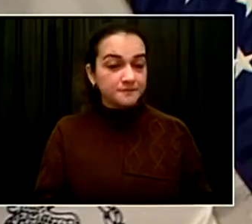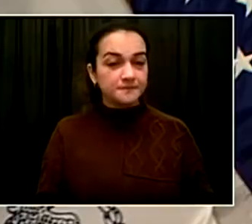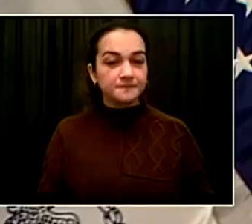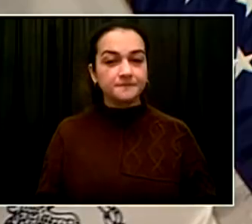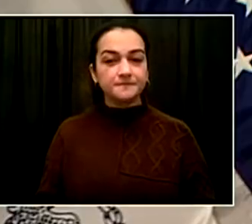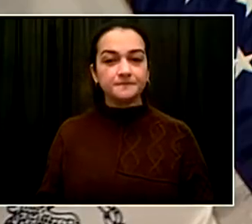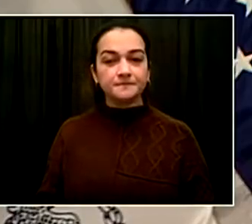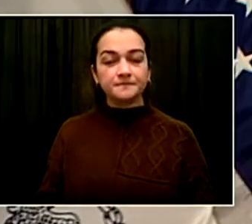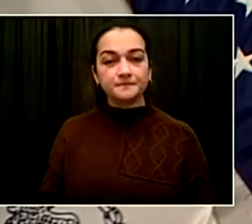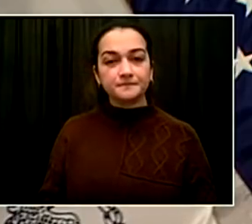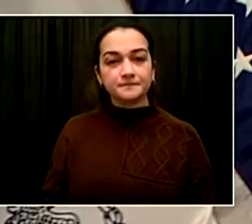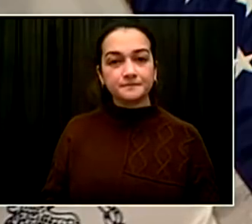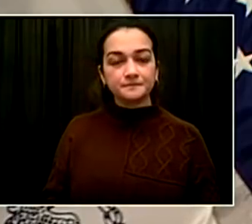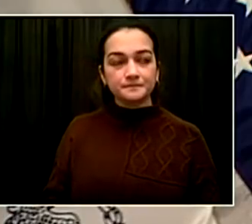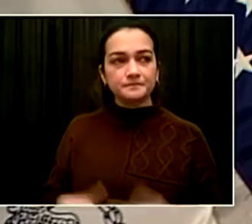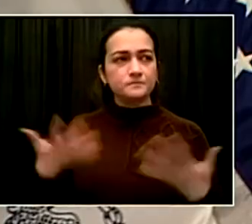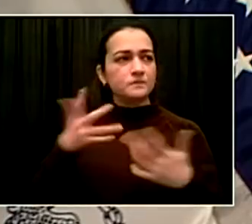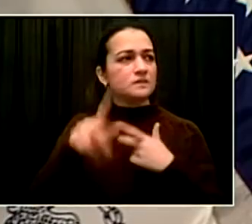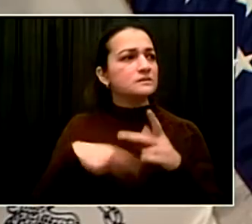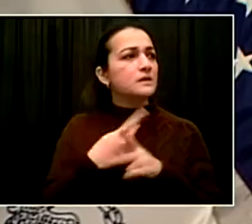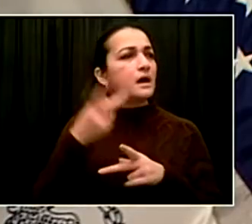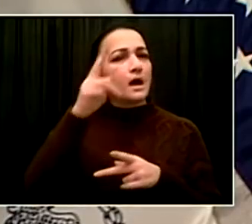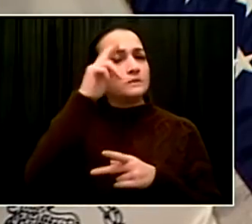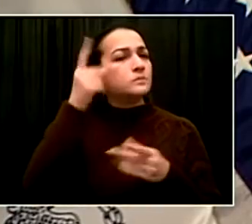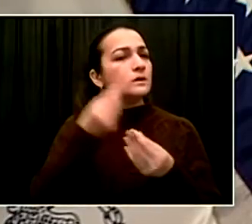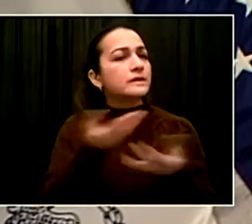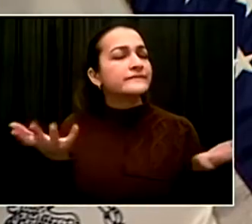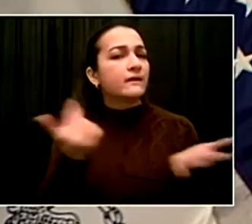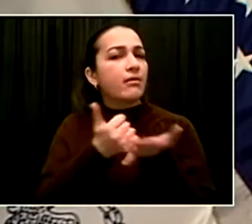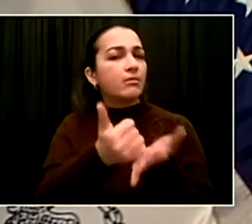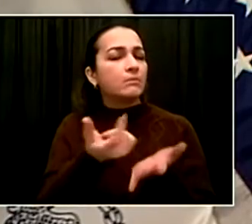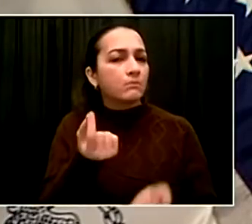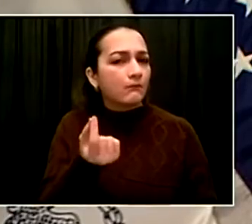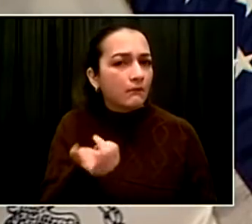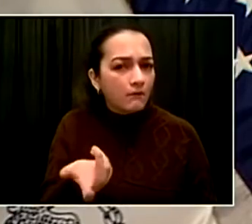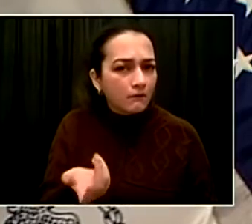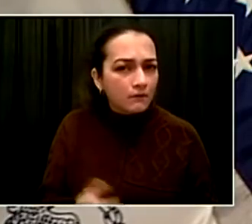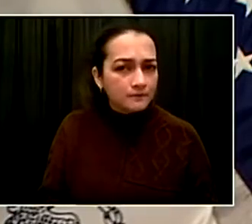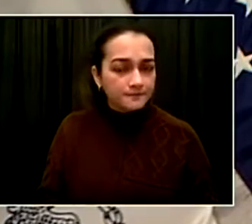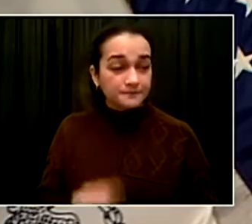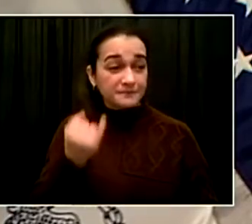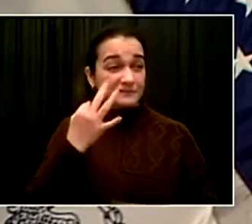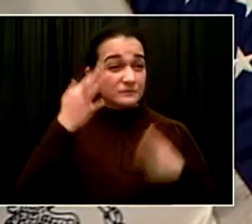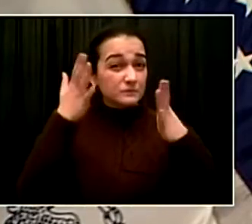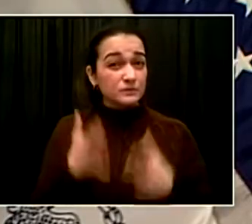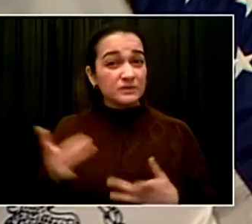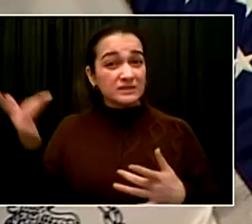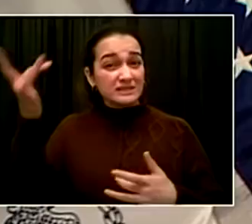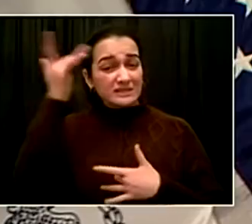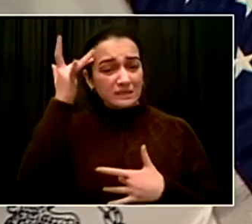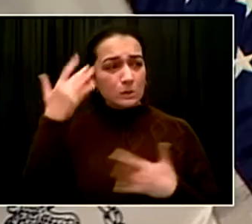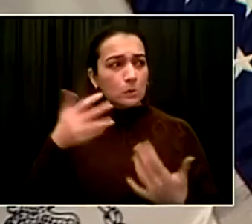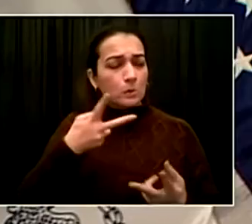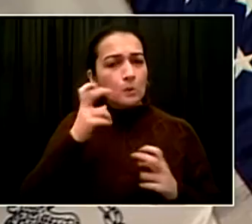TO SORT OF WHAT OUR TOOLS ARE RIGHT NOW AND HOW WE ARE WORKING WITH PEOPLE WHO ARE